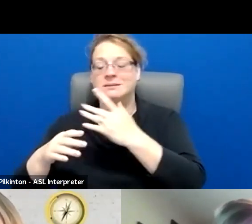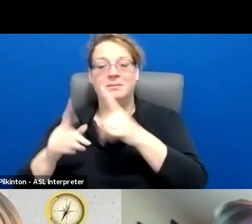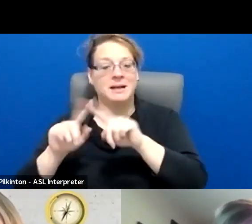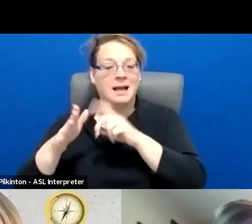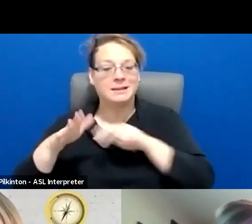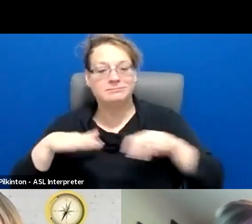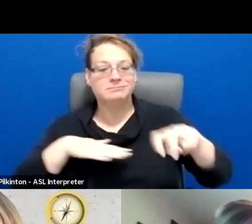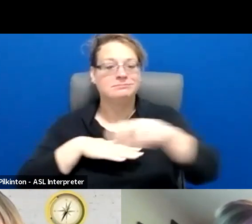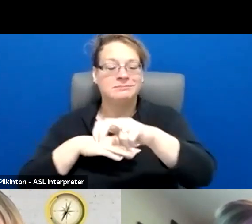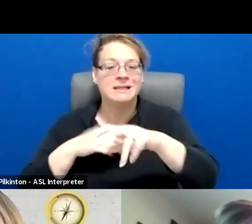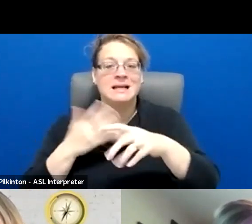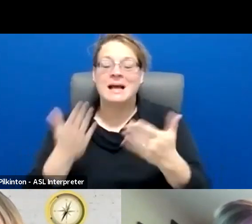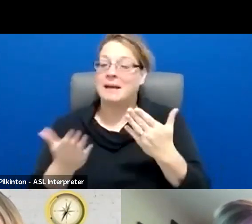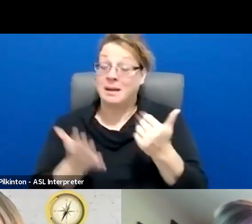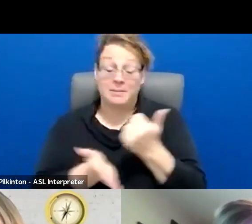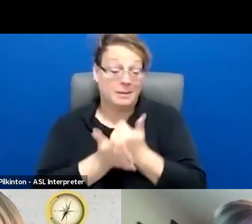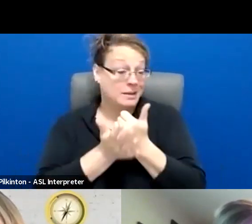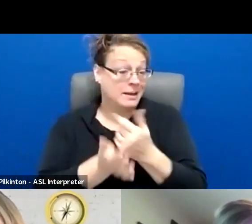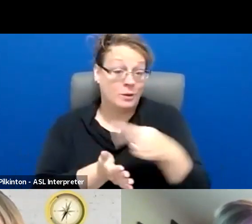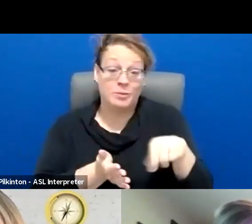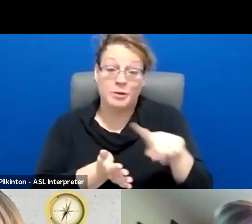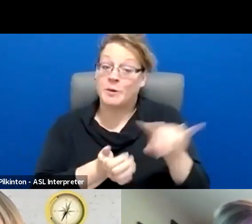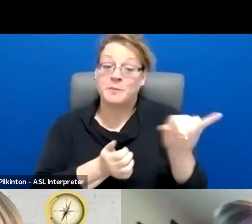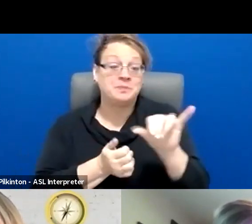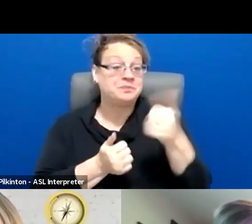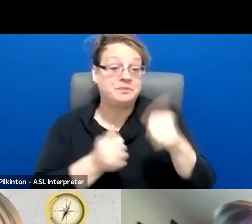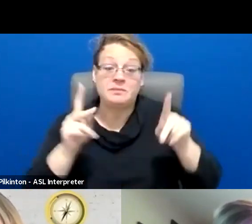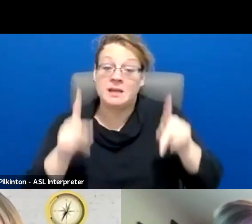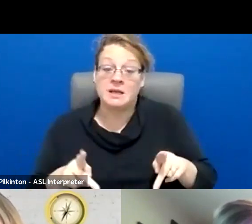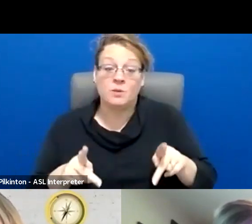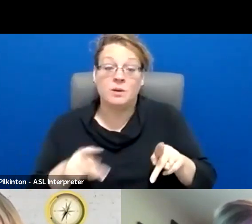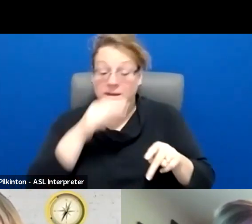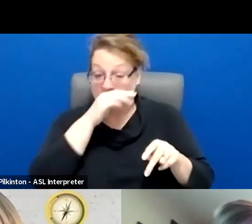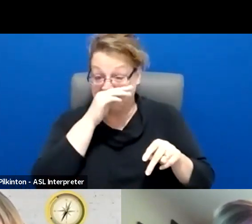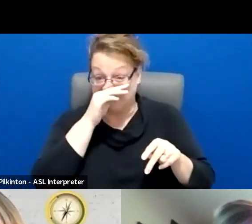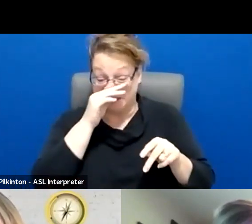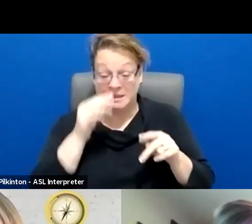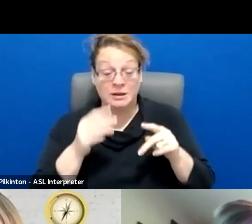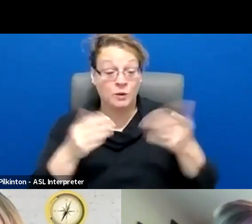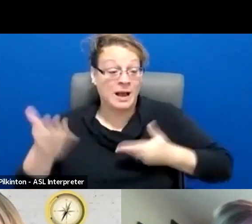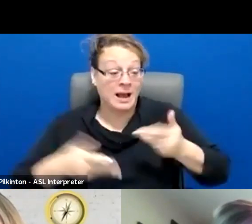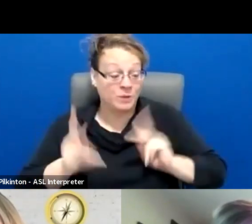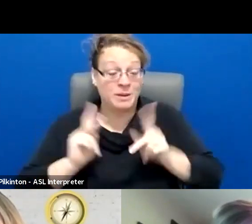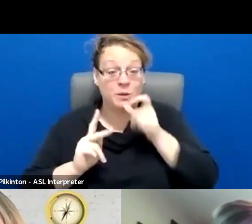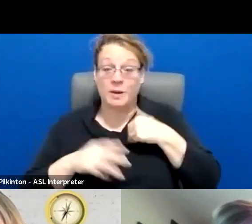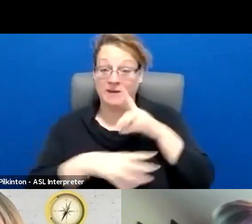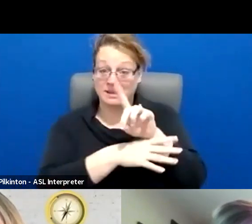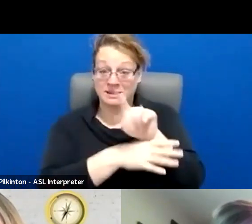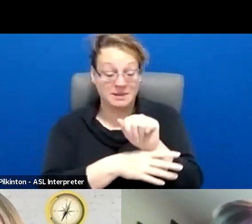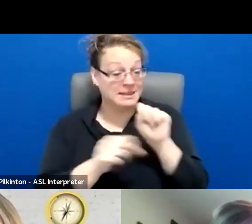And number two, try to contact someone who has done it before. I have hit roadblocks and detours.